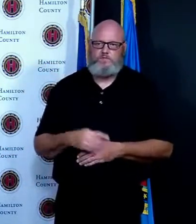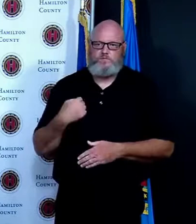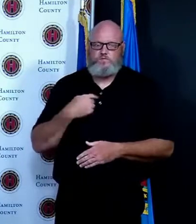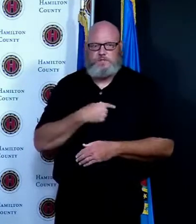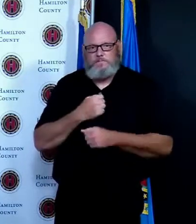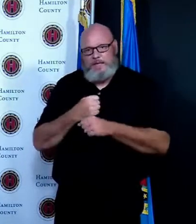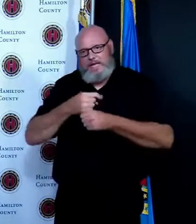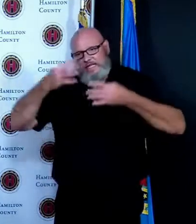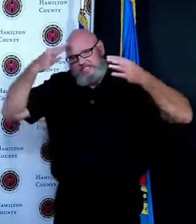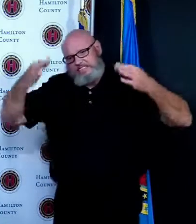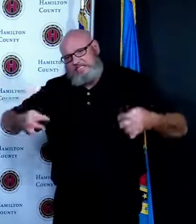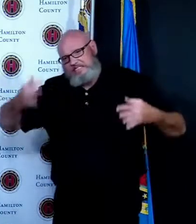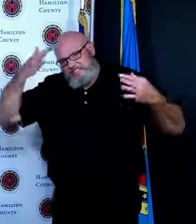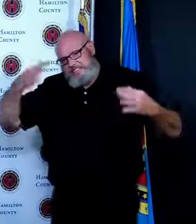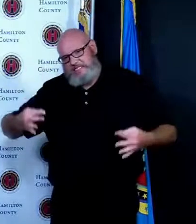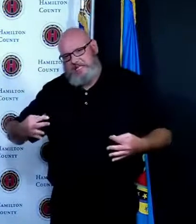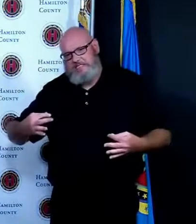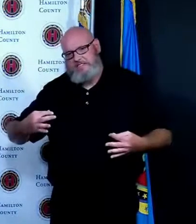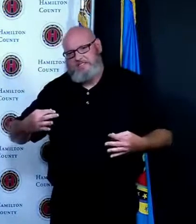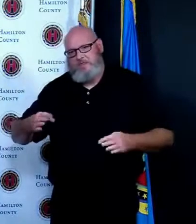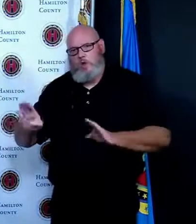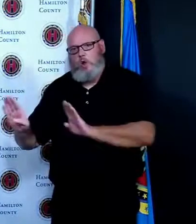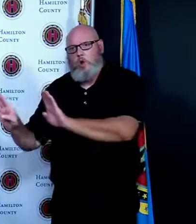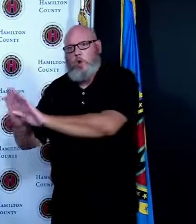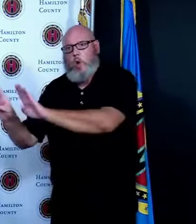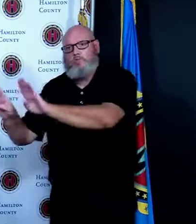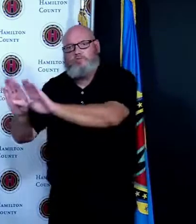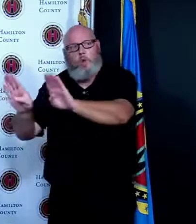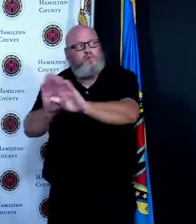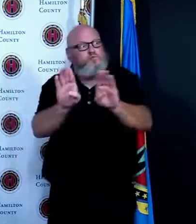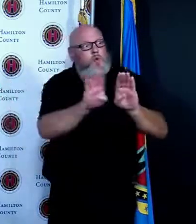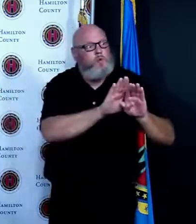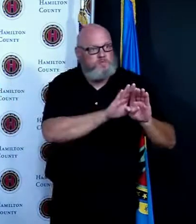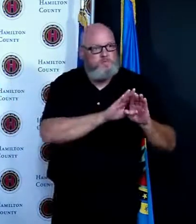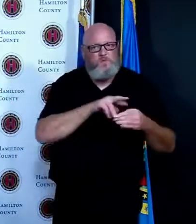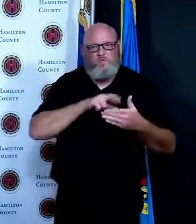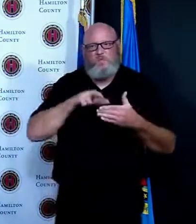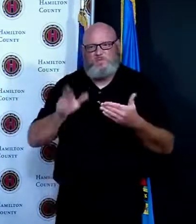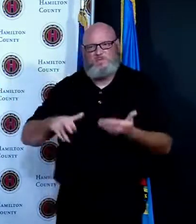lot of public health implications for families but we know as a community we can put masks on